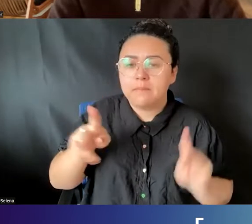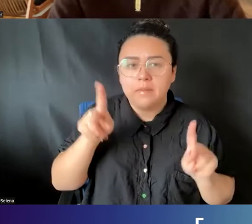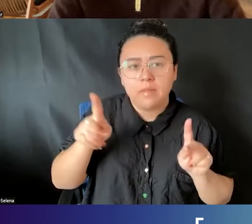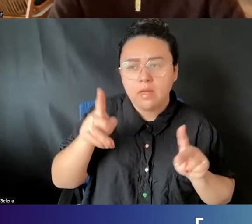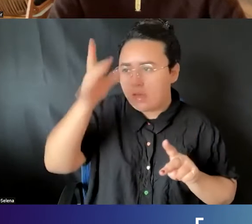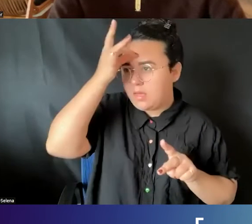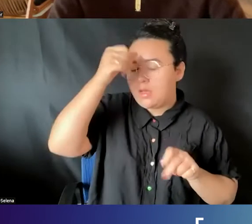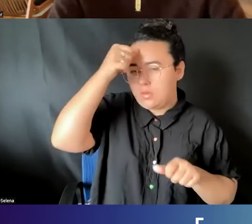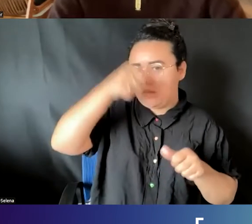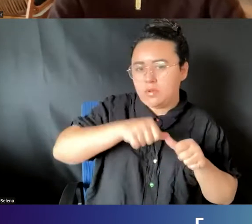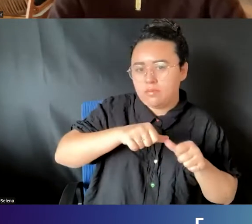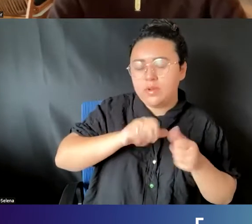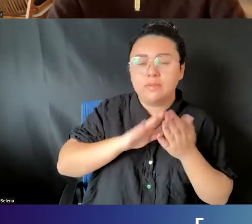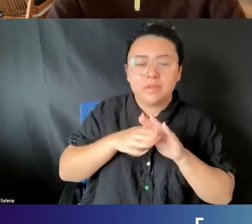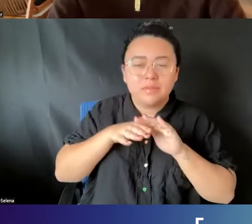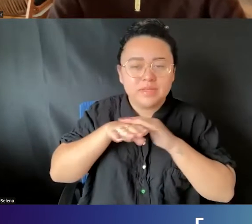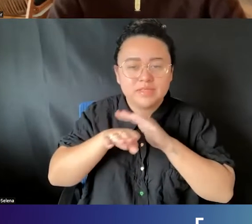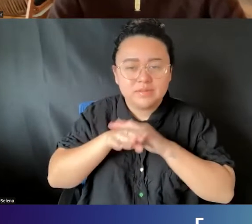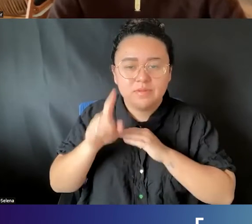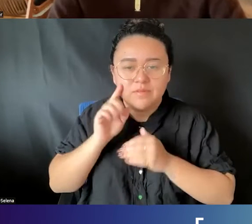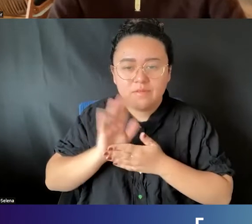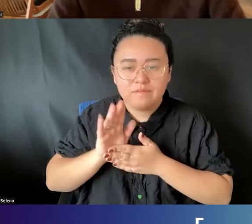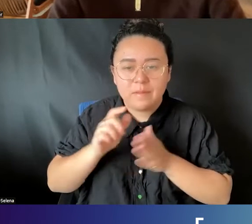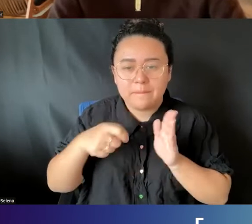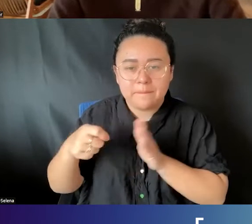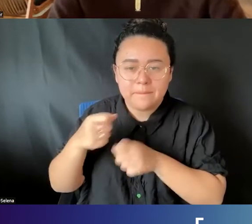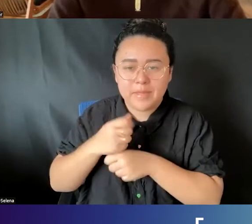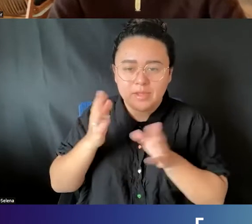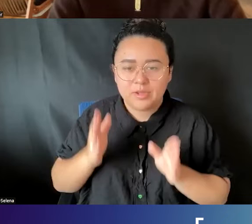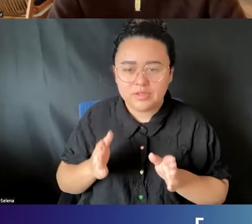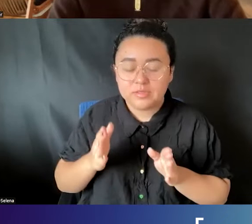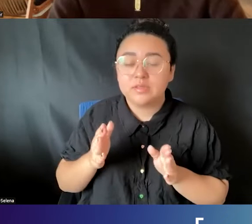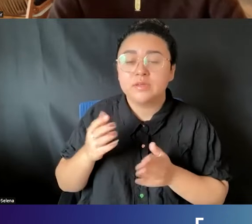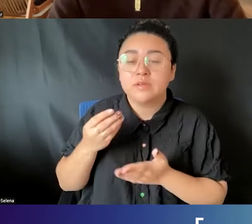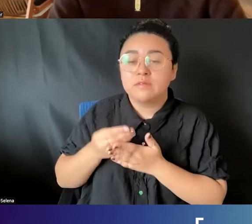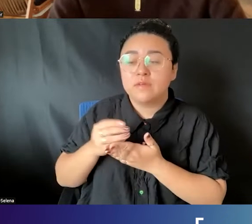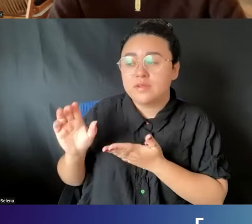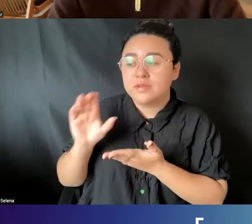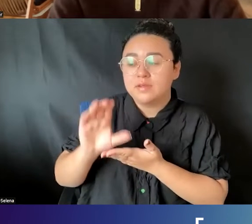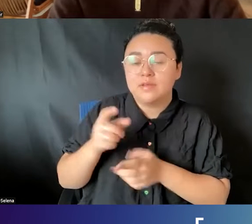is accessible for filmmakers. And our funding comes from Perspective Fund and Ford Foundation.